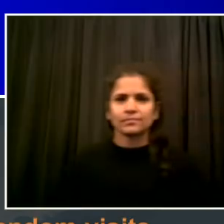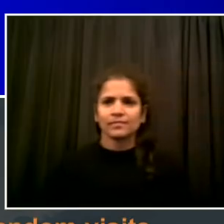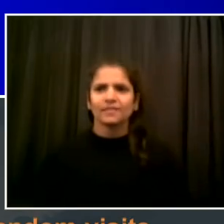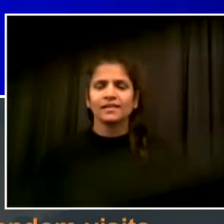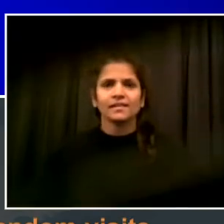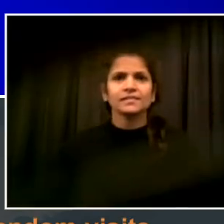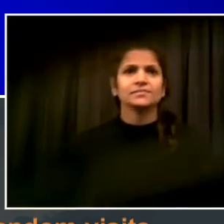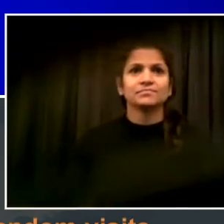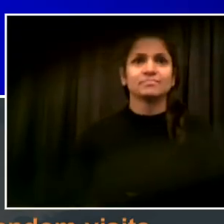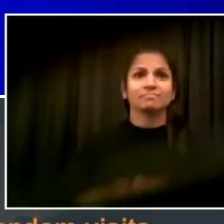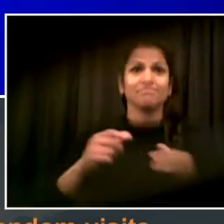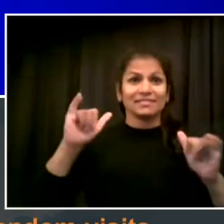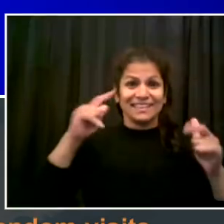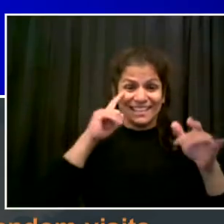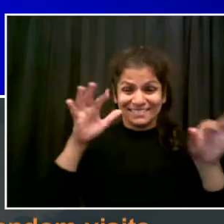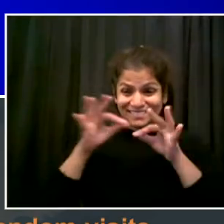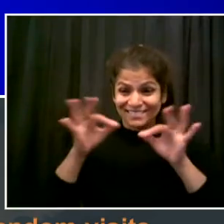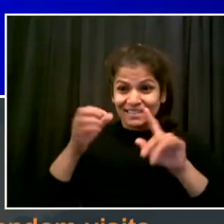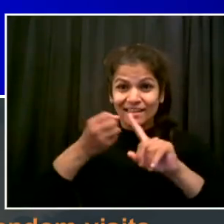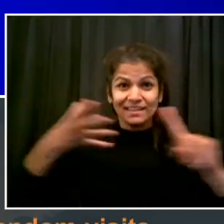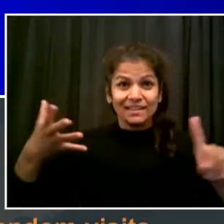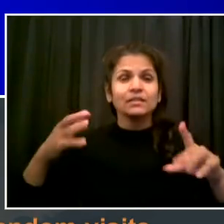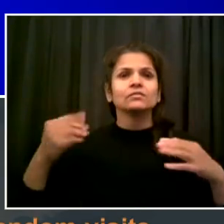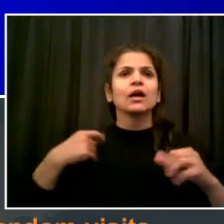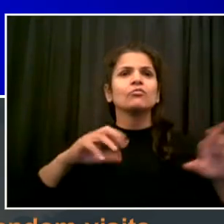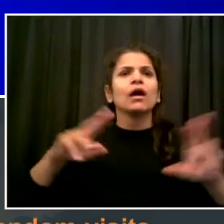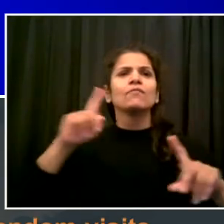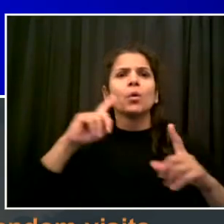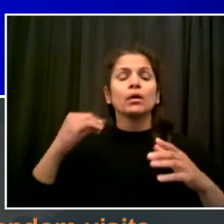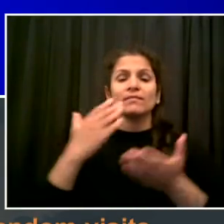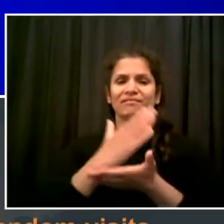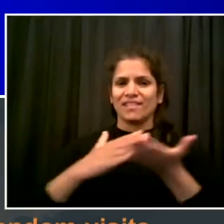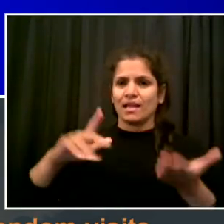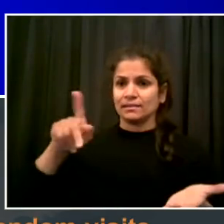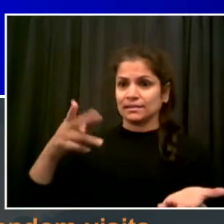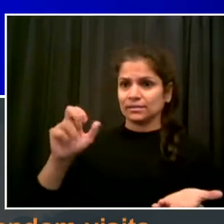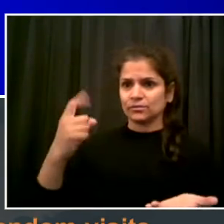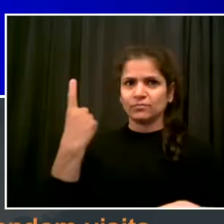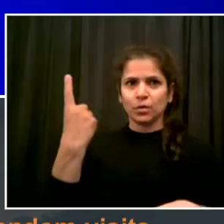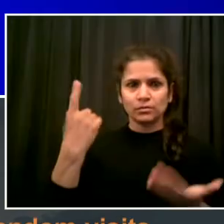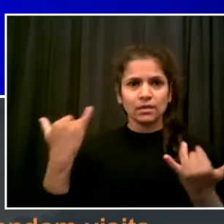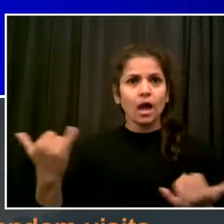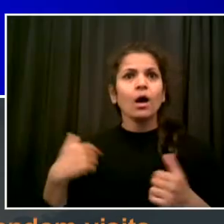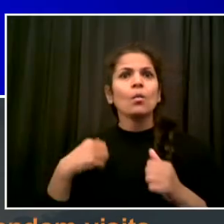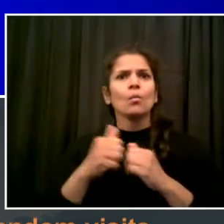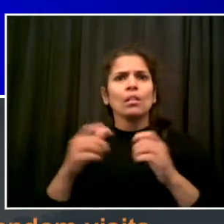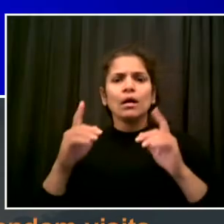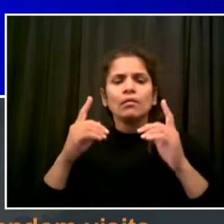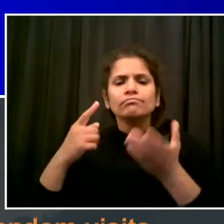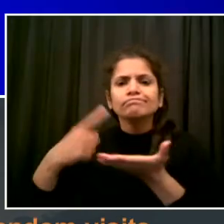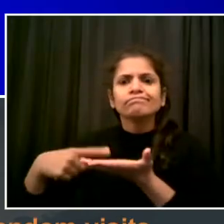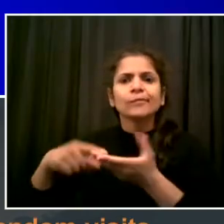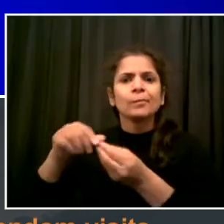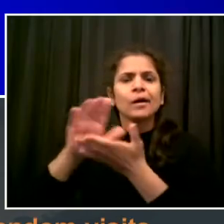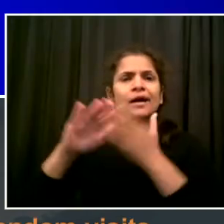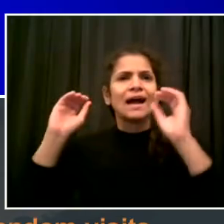SO, I SAID, THE GOAL IN EACH CASE IS SUPPORT, CFAILITATE,